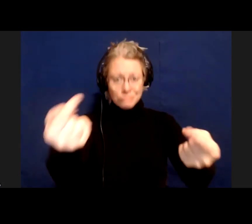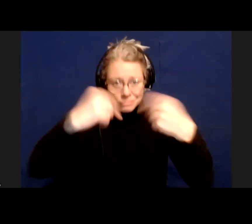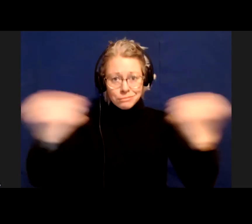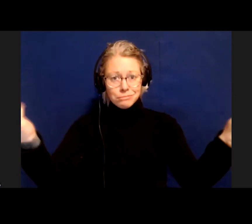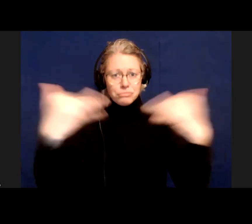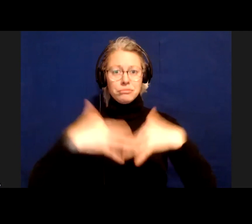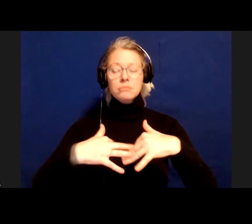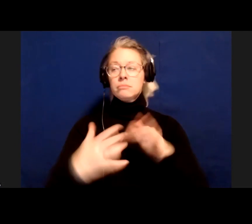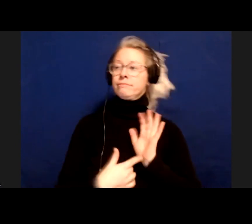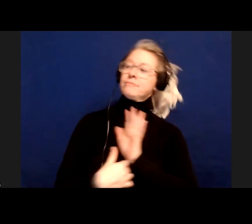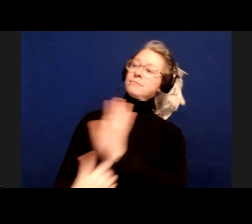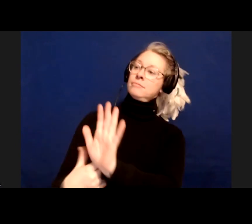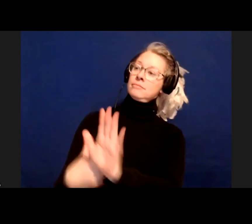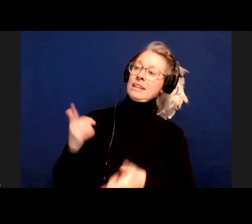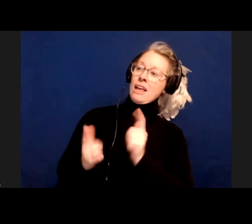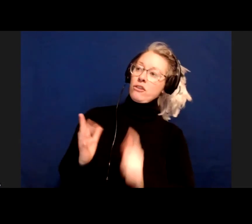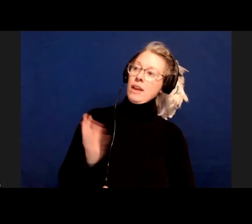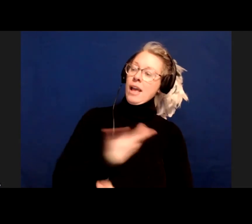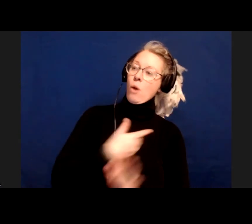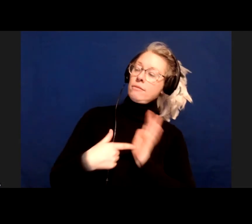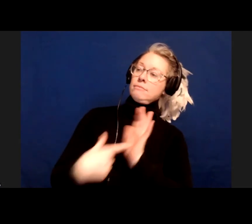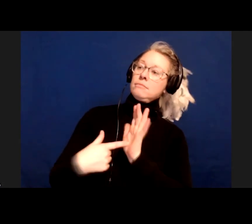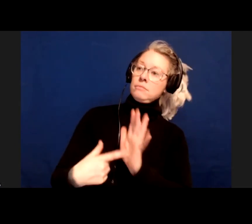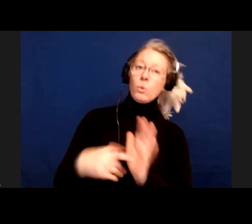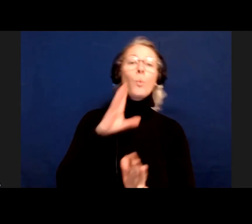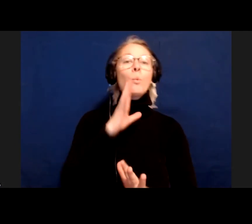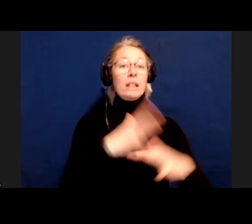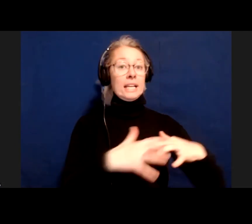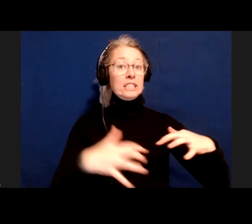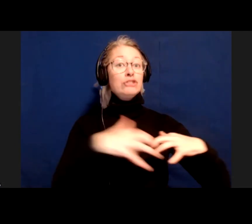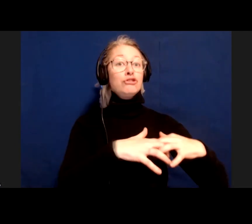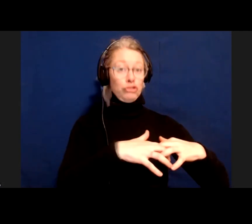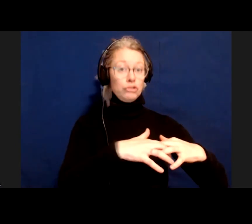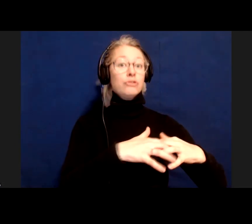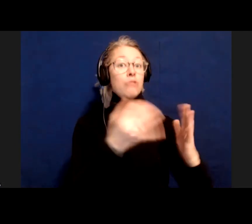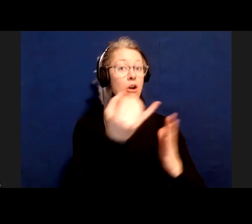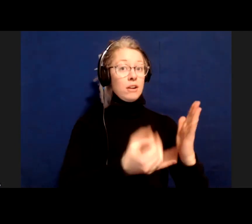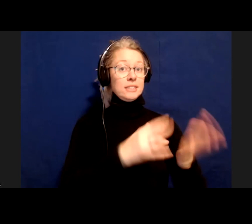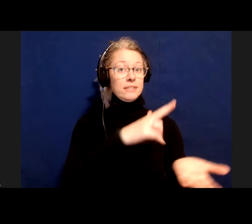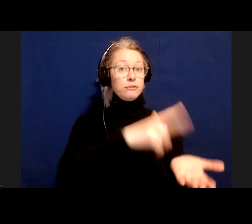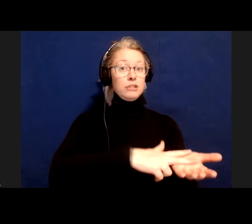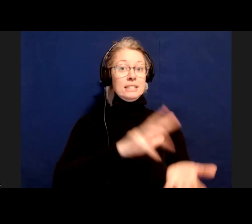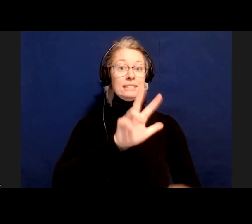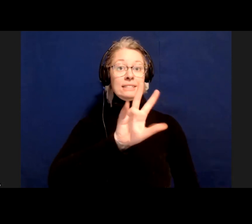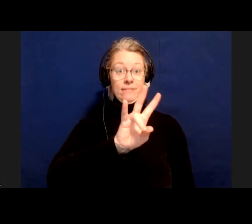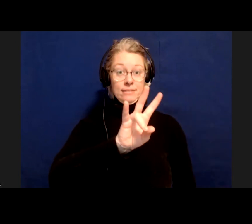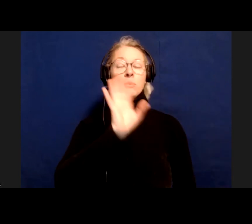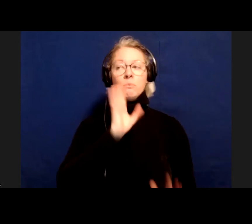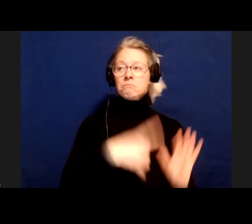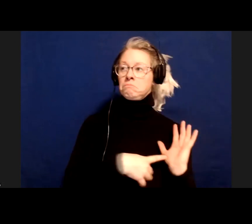be looking and featuring the Indigenous artists of Treaty 7. So there are joint initiatives.